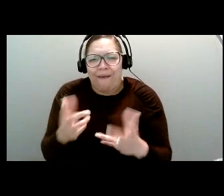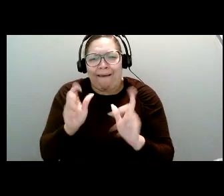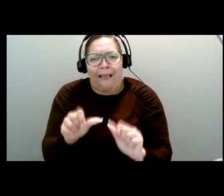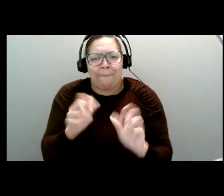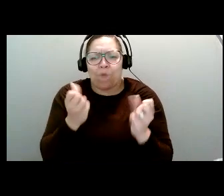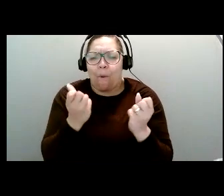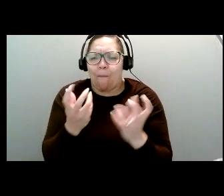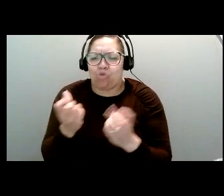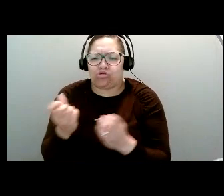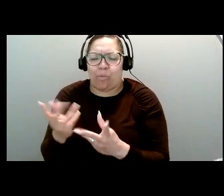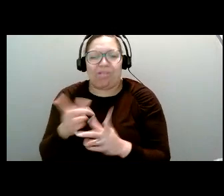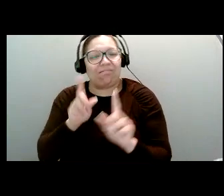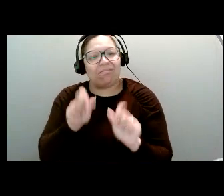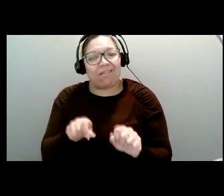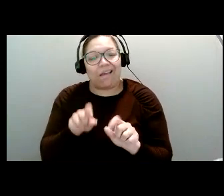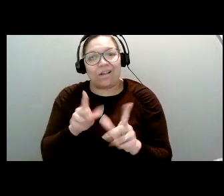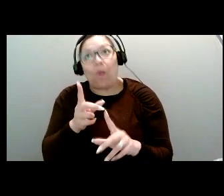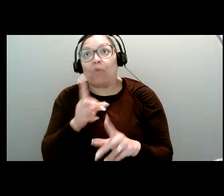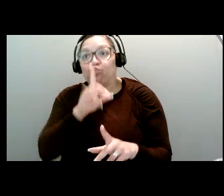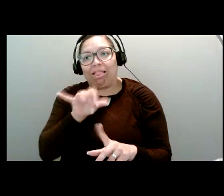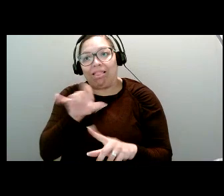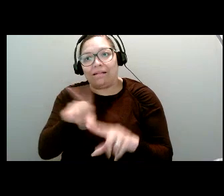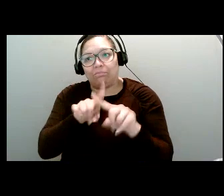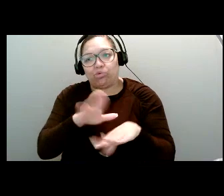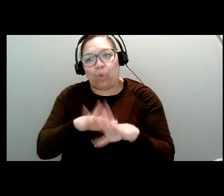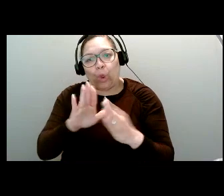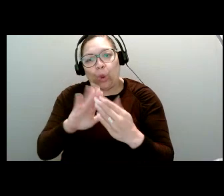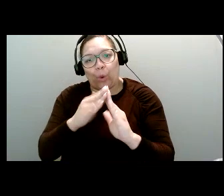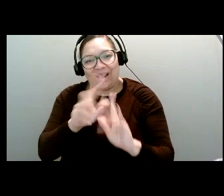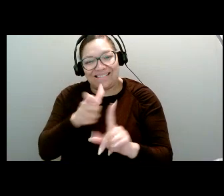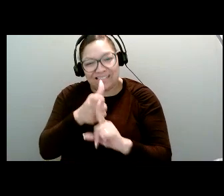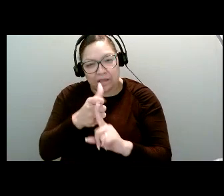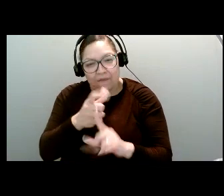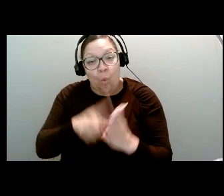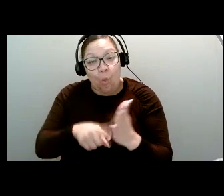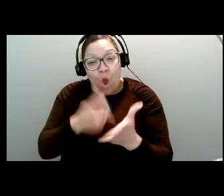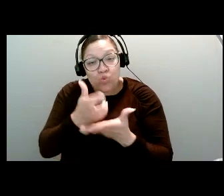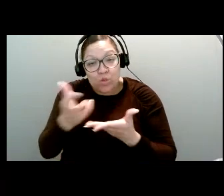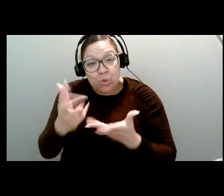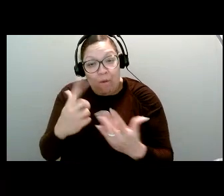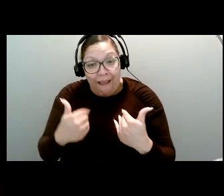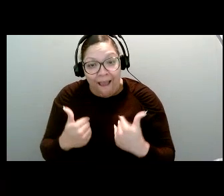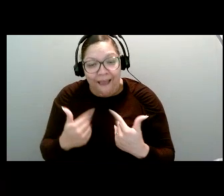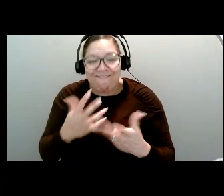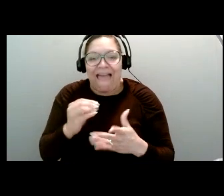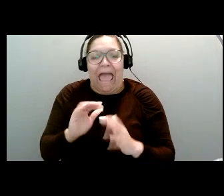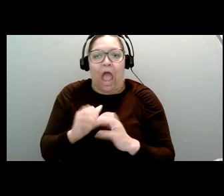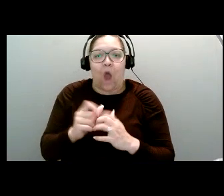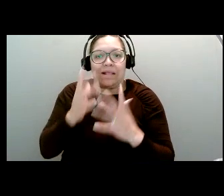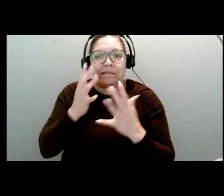It really depends on the community itself, what resources they have and how they choose to talk about their area.